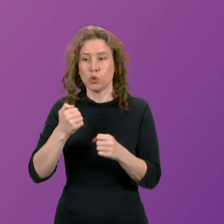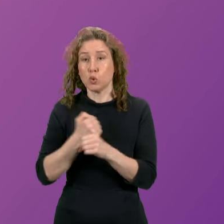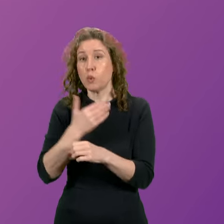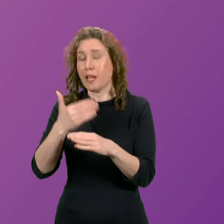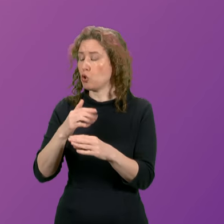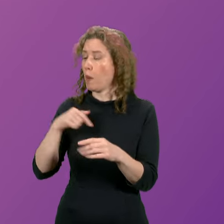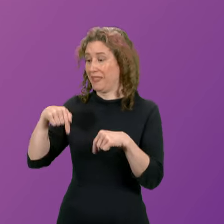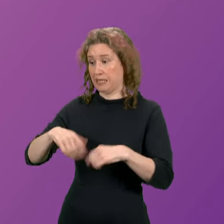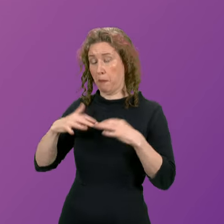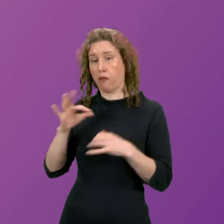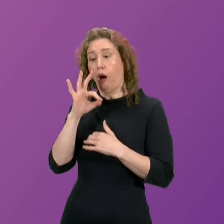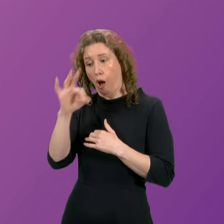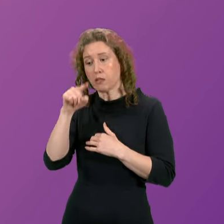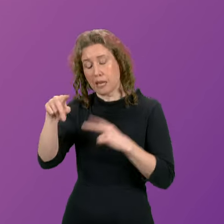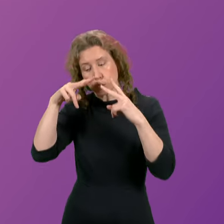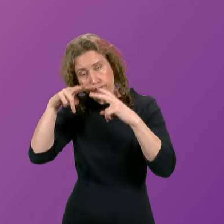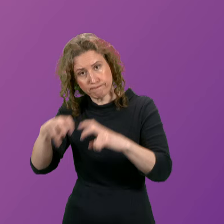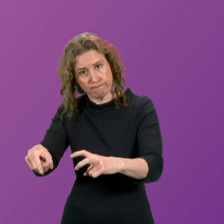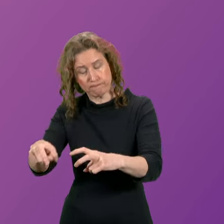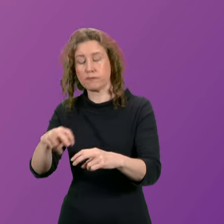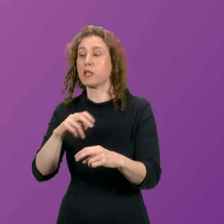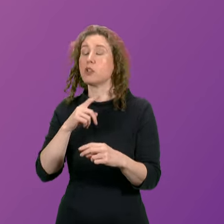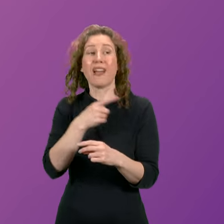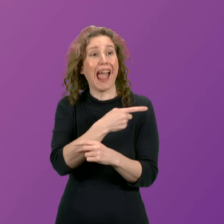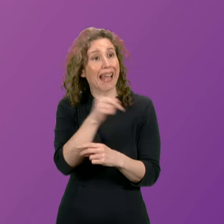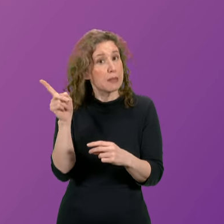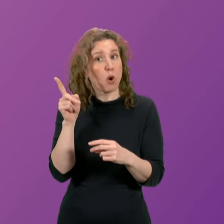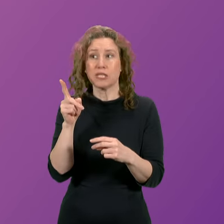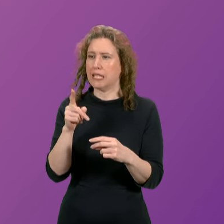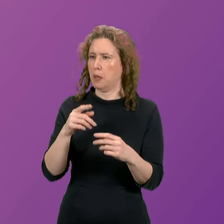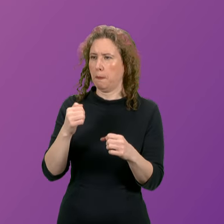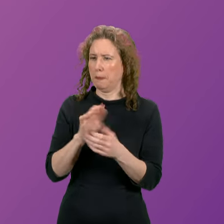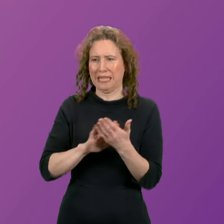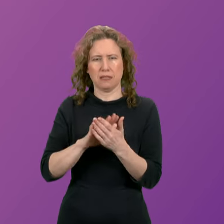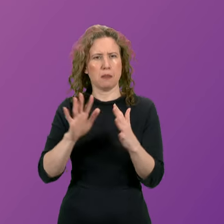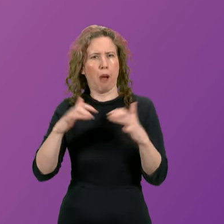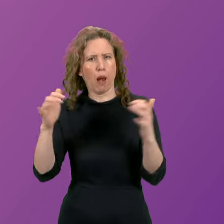do by this Parliament. If anyone has brought the Scottish Parliament into disrepute,